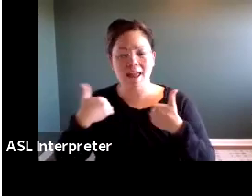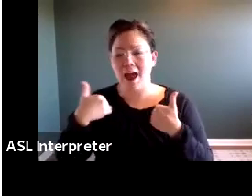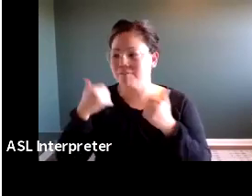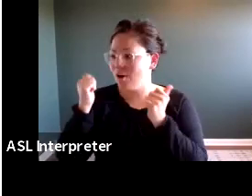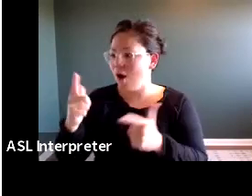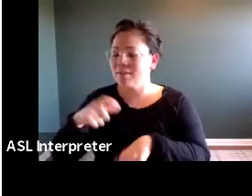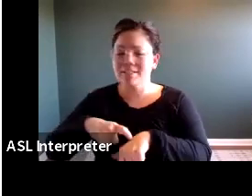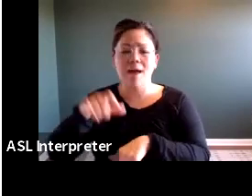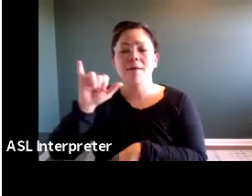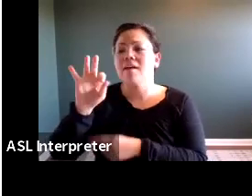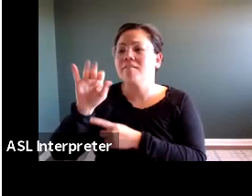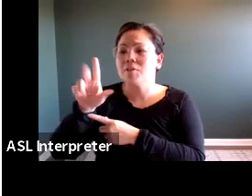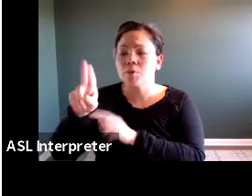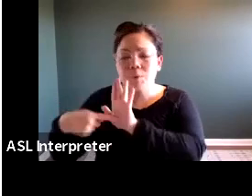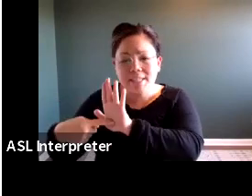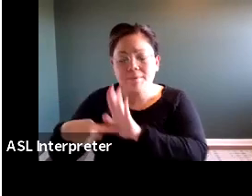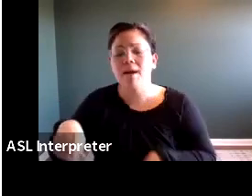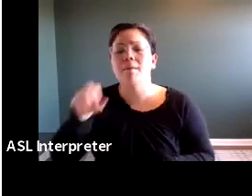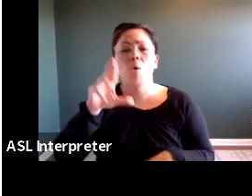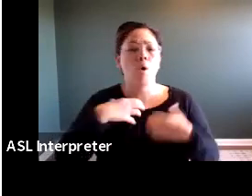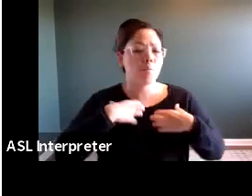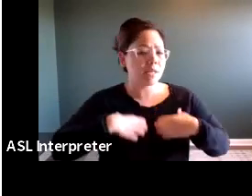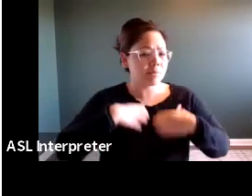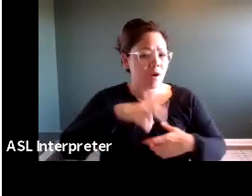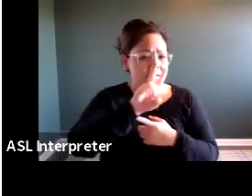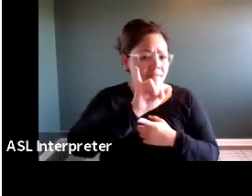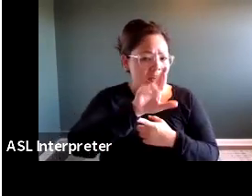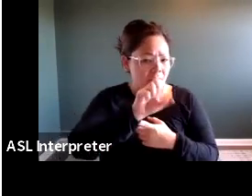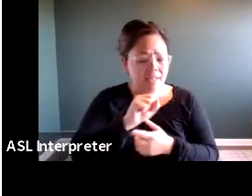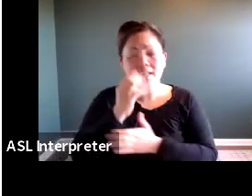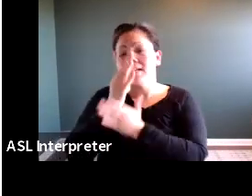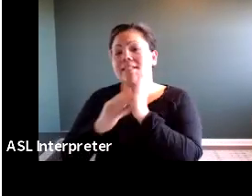flu, other respiratory viruses even some of the symptoms of allergies